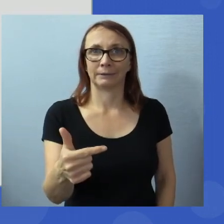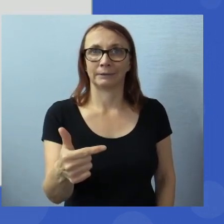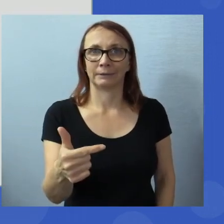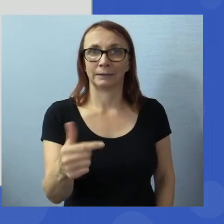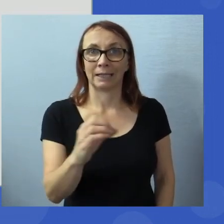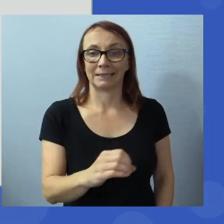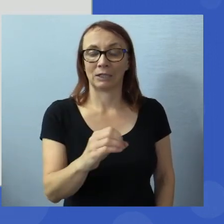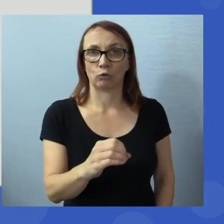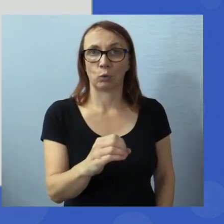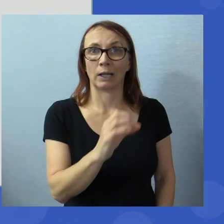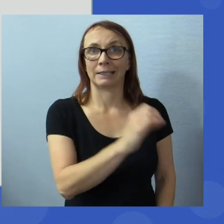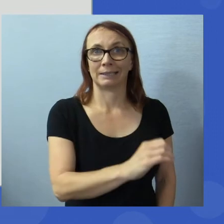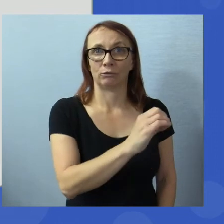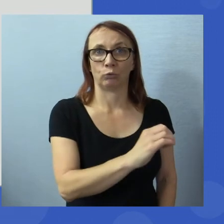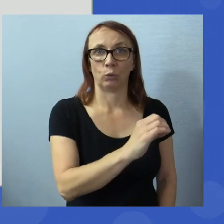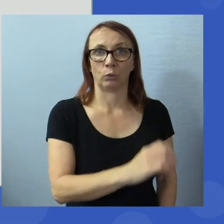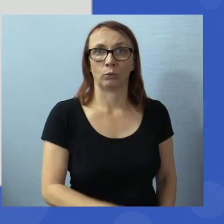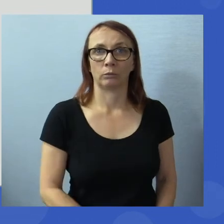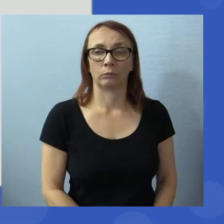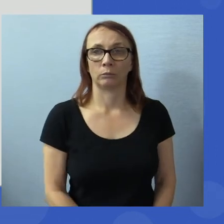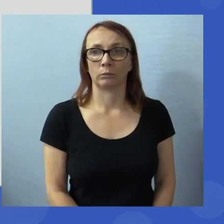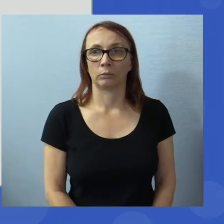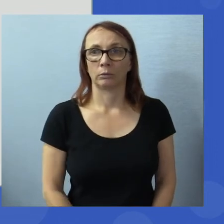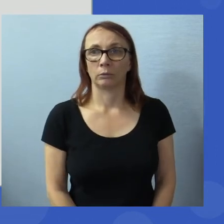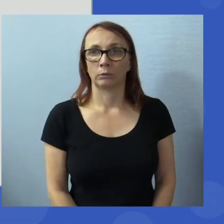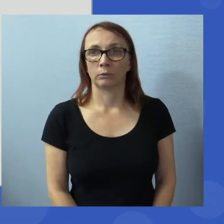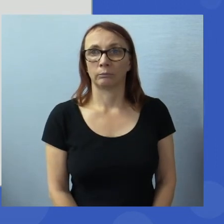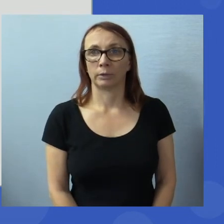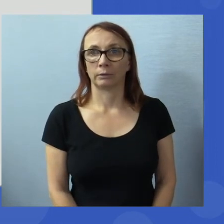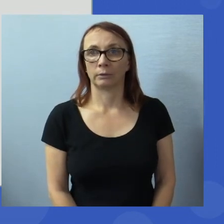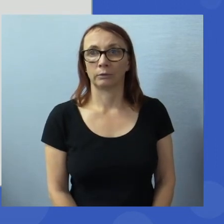disagree and naught percent strongly disagree quite an interesting indication